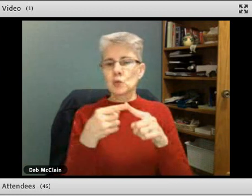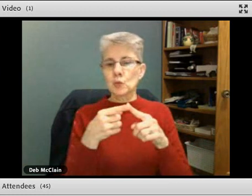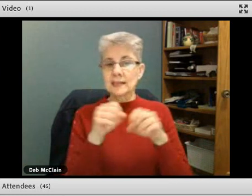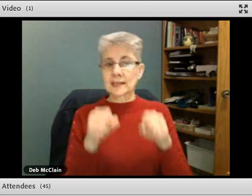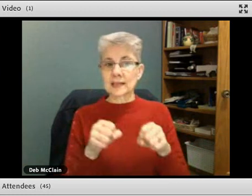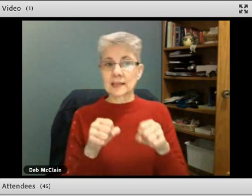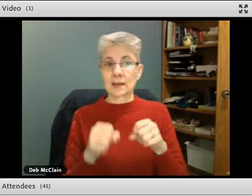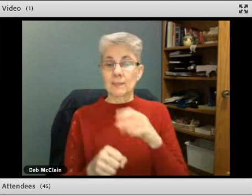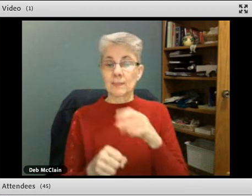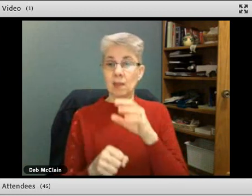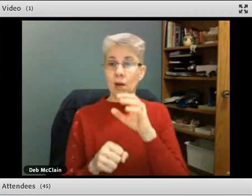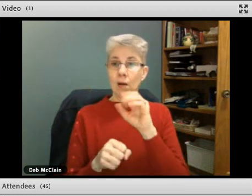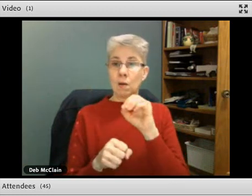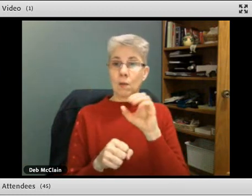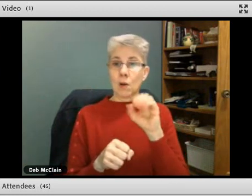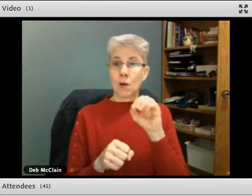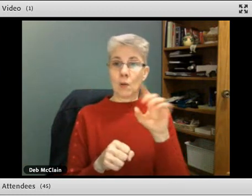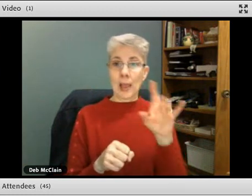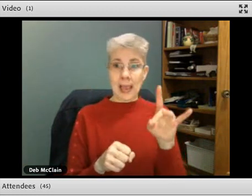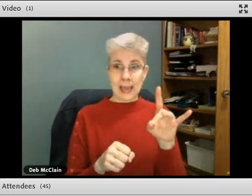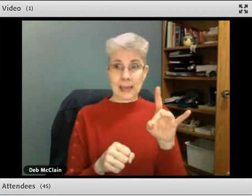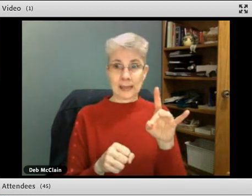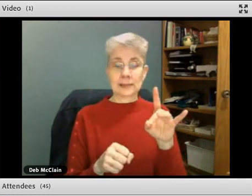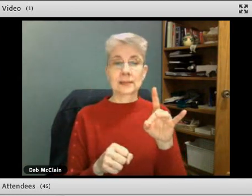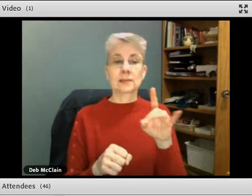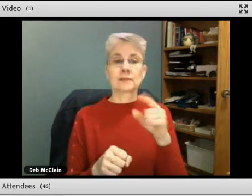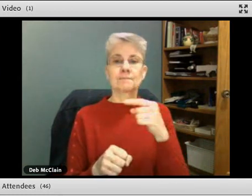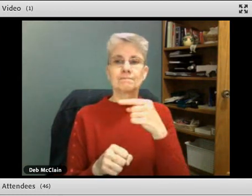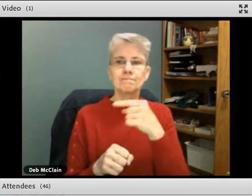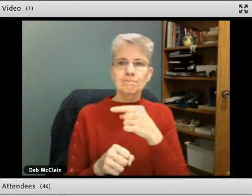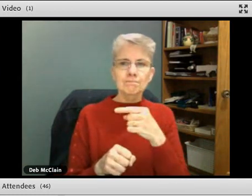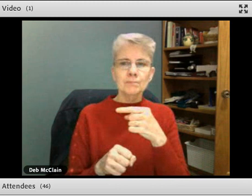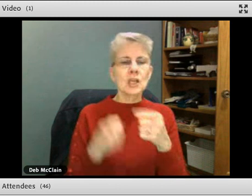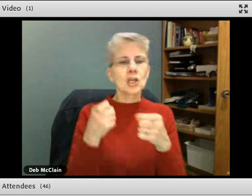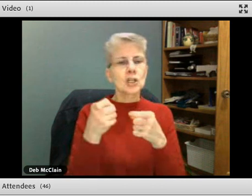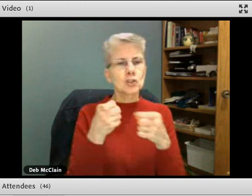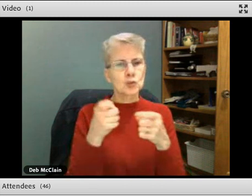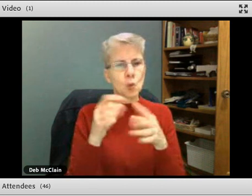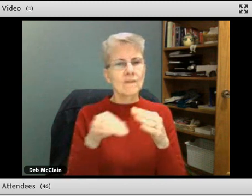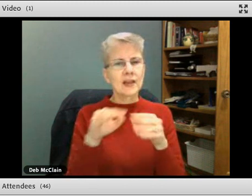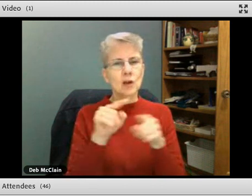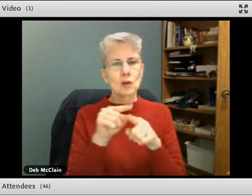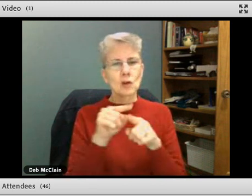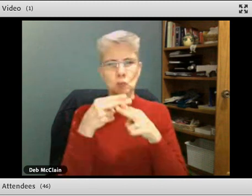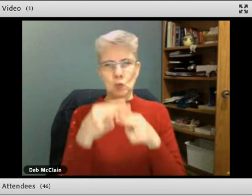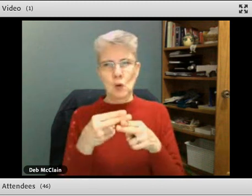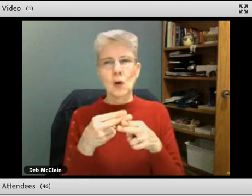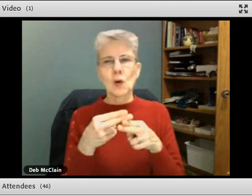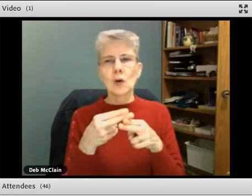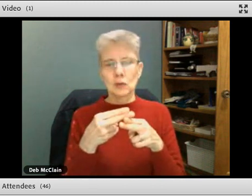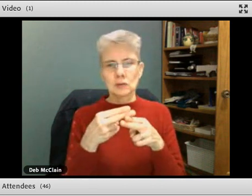It's a control field, but it's also called the fixed fields. Even though it's a single field, it's sometimes referred